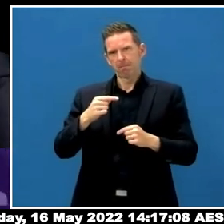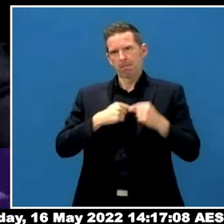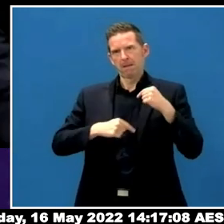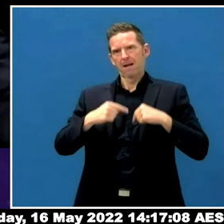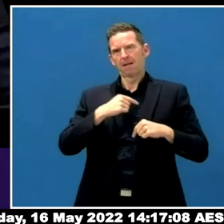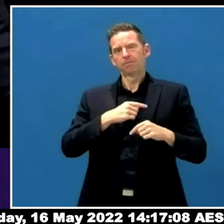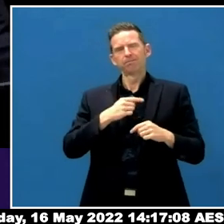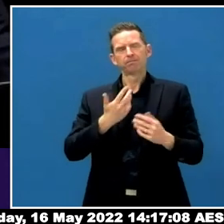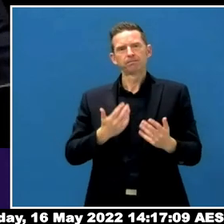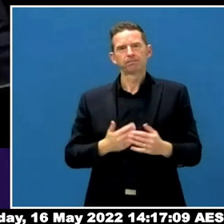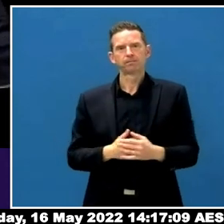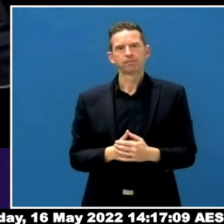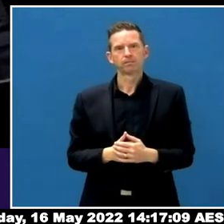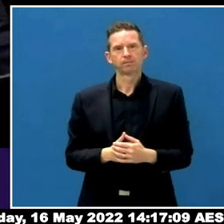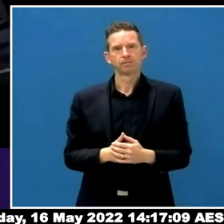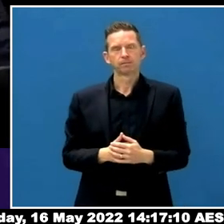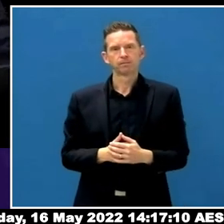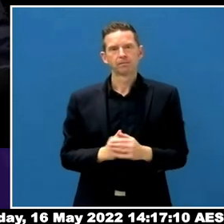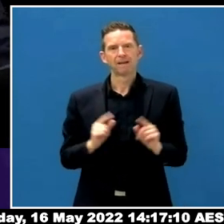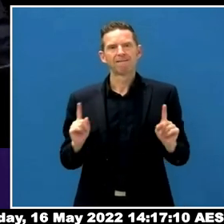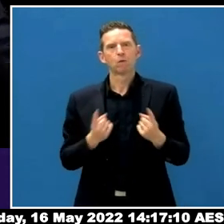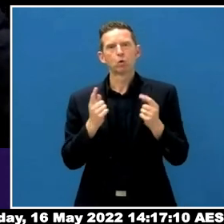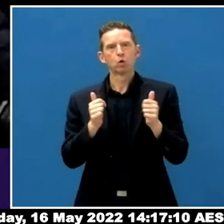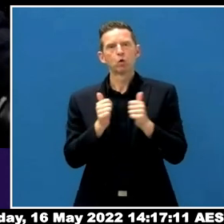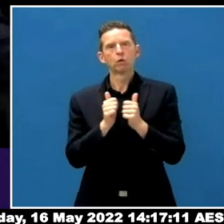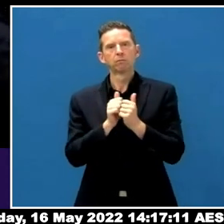document 0032 ending for you, Lilly.